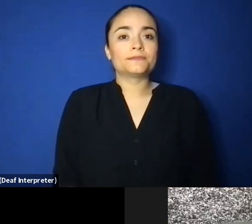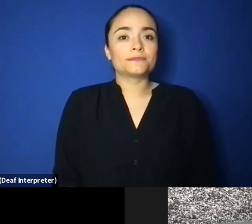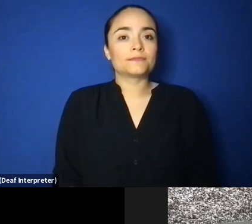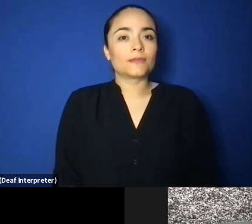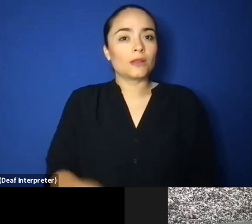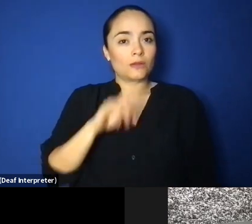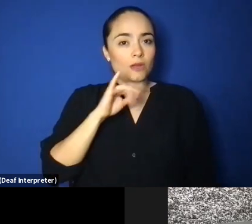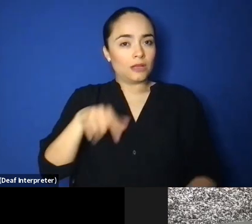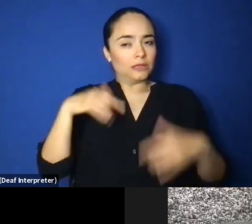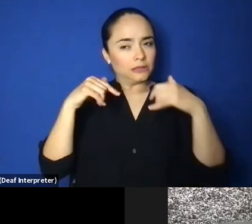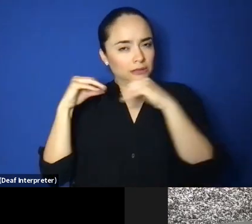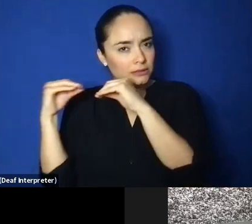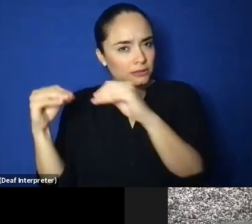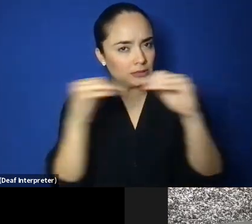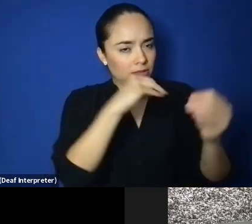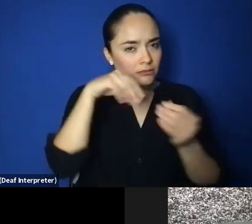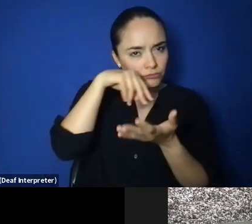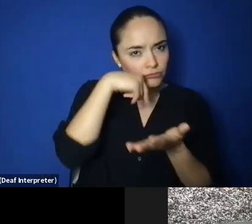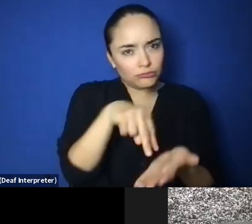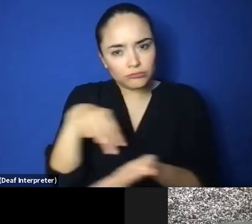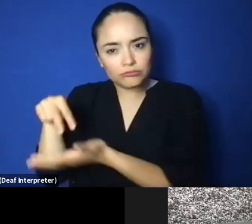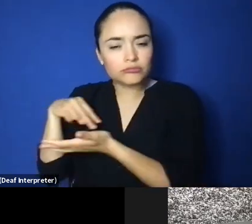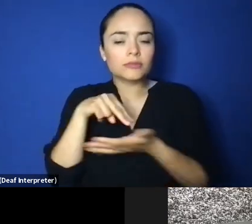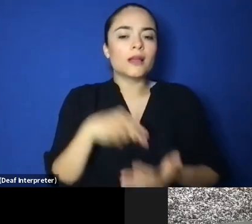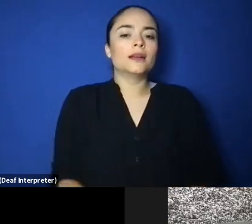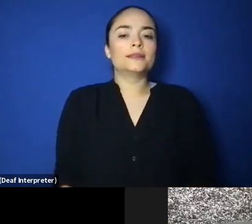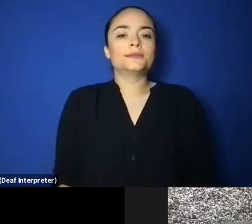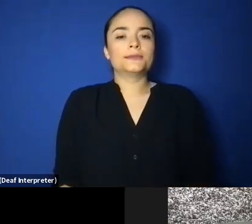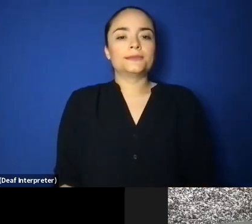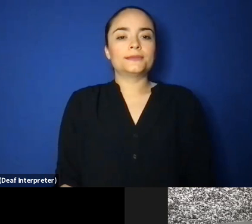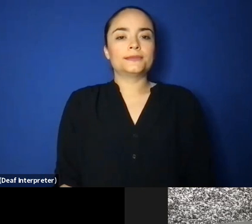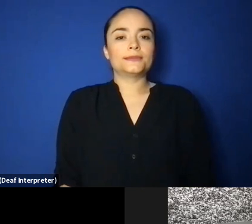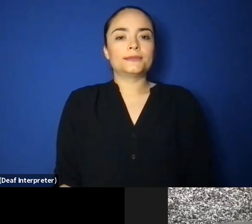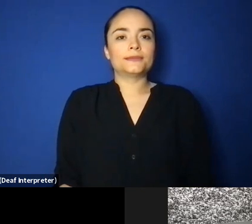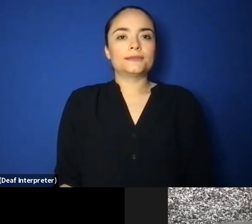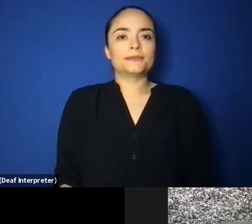Super-excited. Is there anything you want to want us to do to get ready to warm up? I know I went out